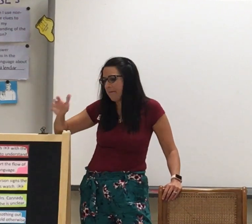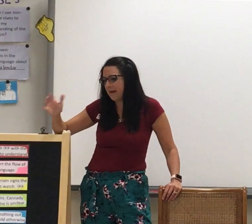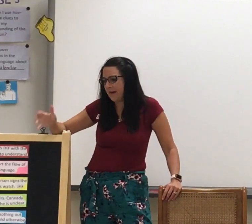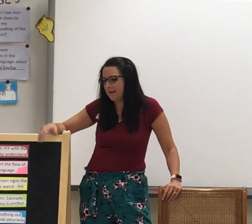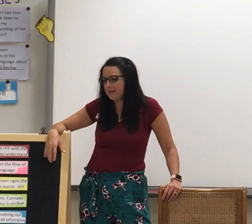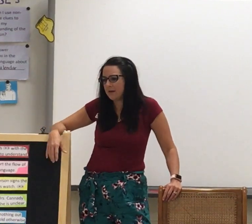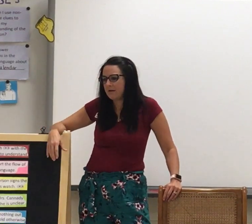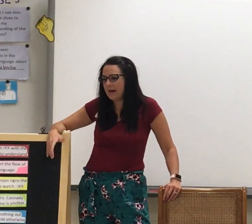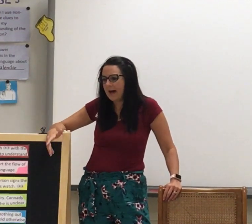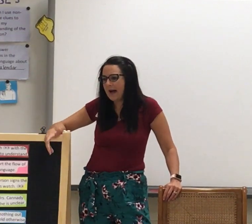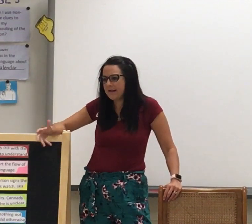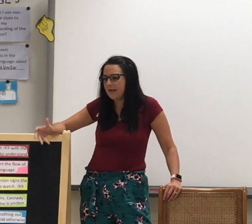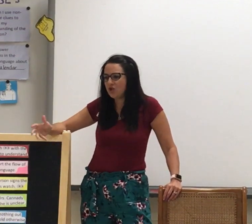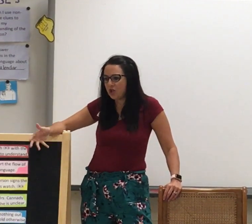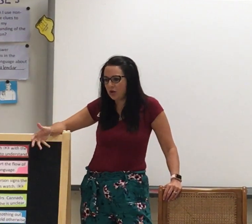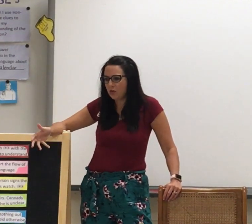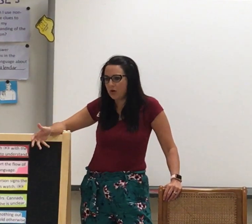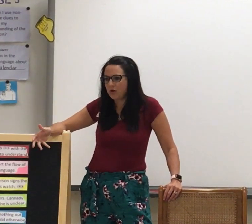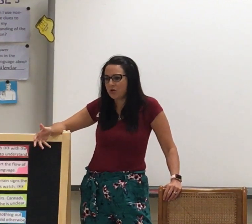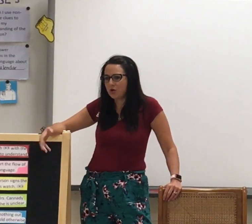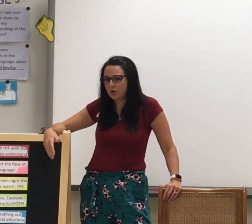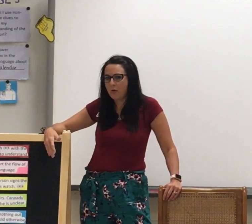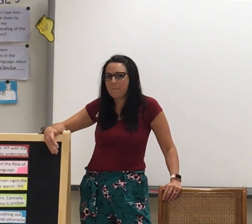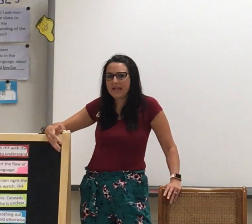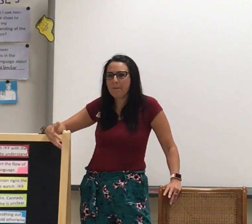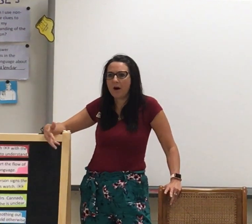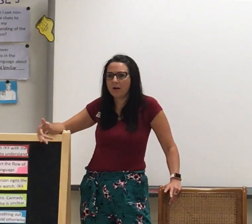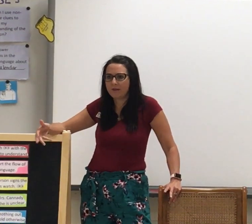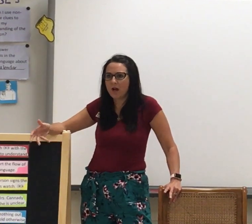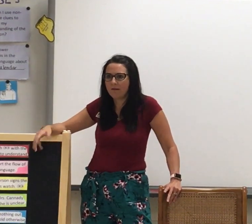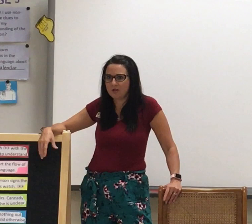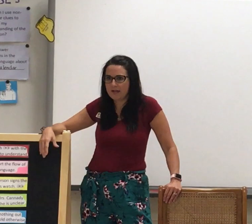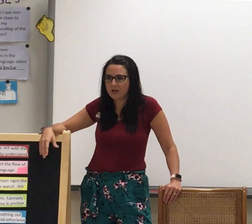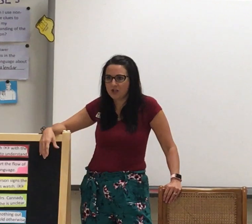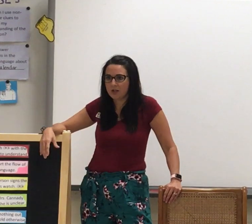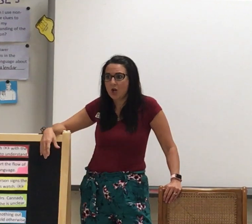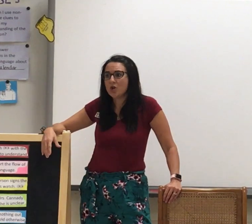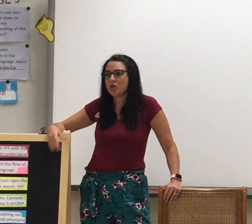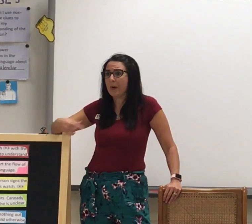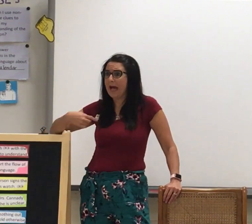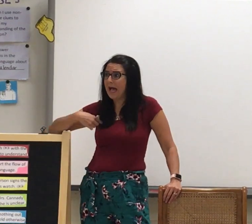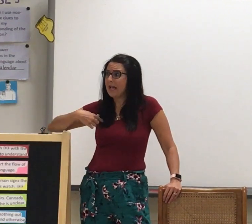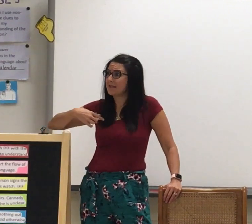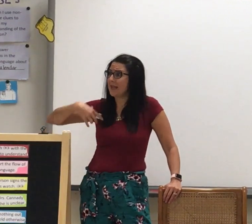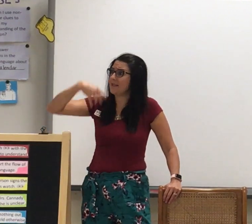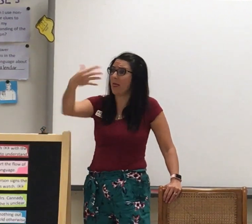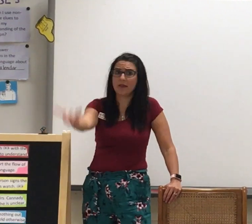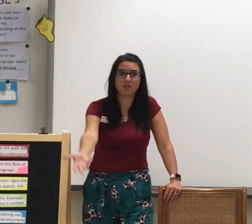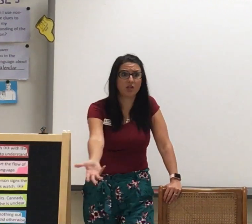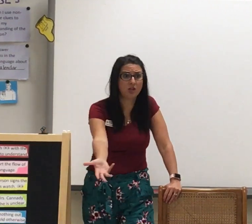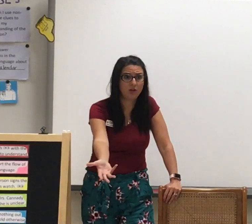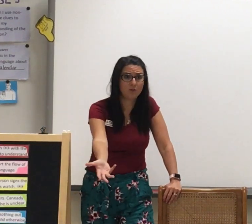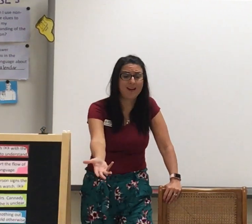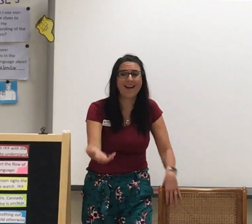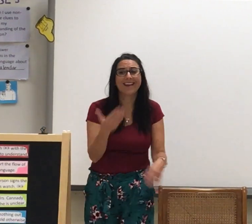that means that I need you to be apart of the conversation.. So when I say something